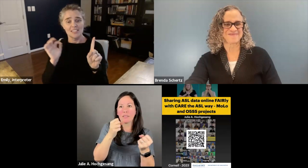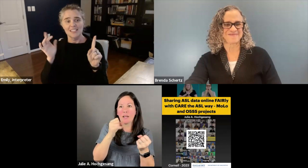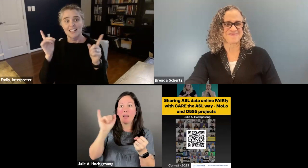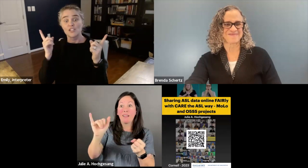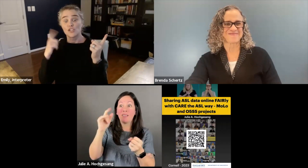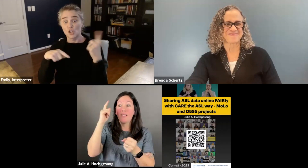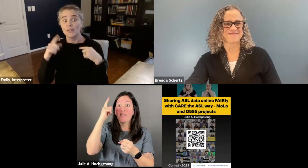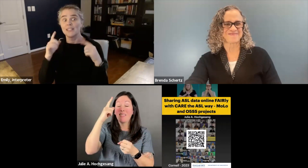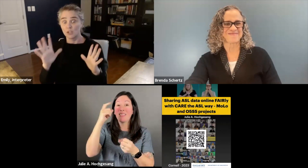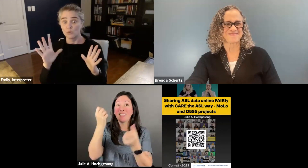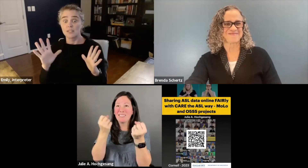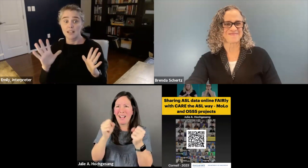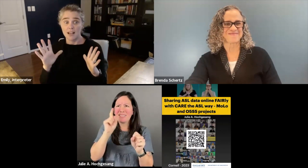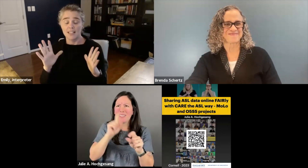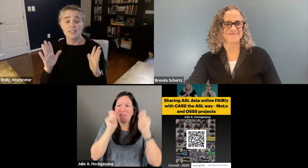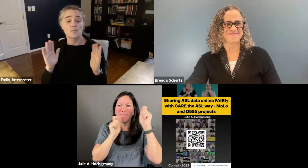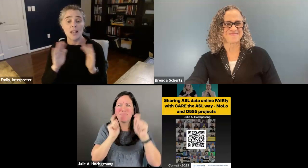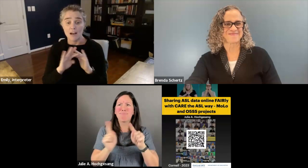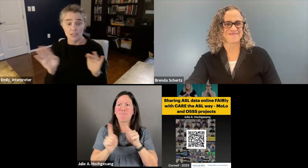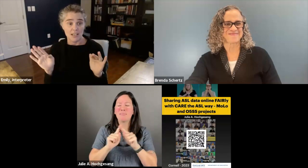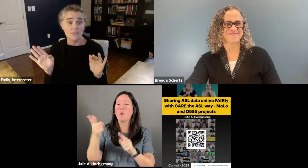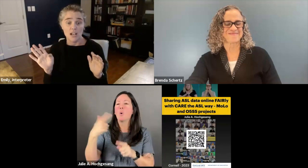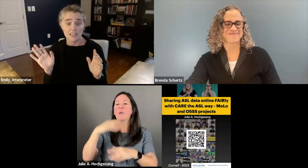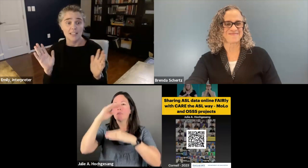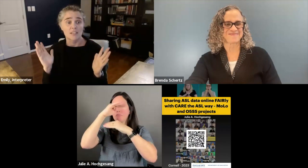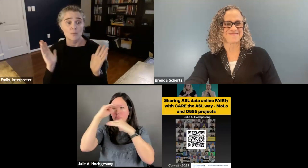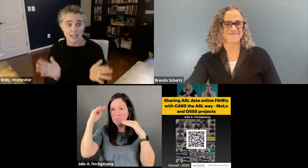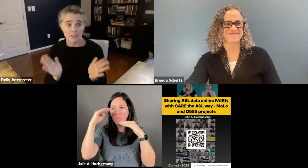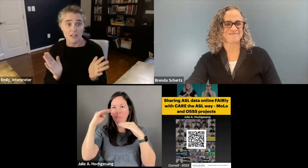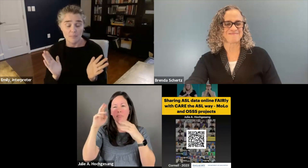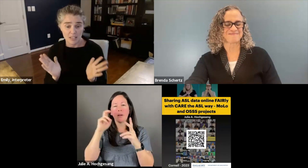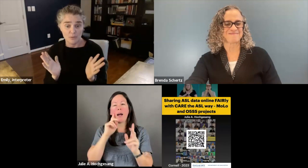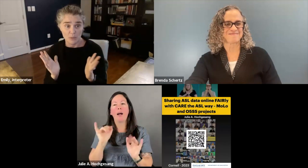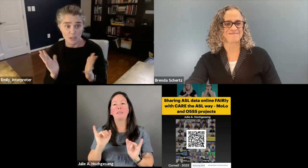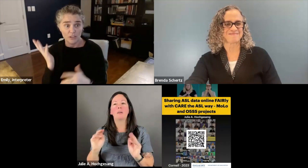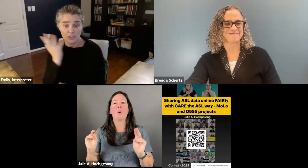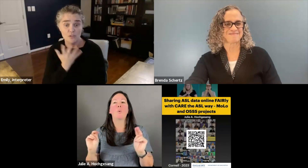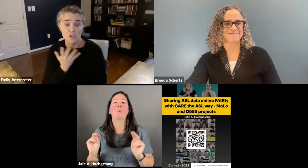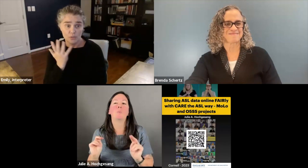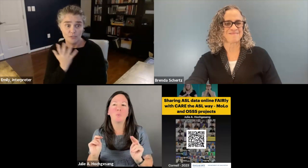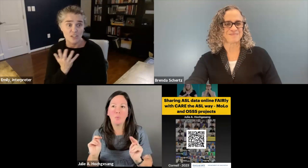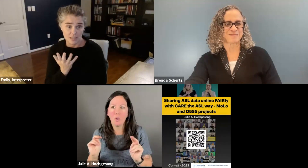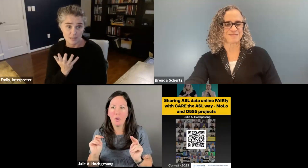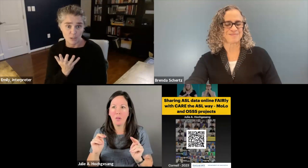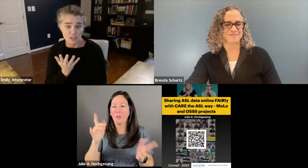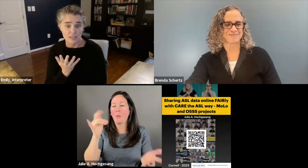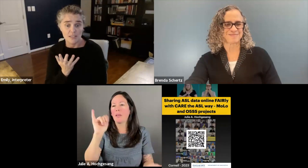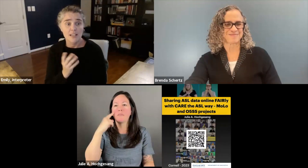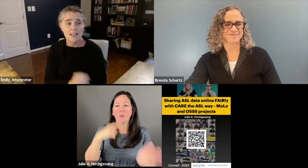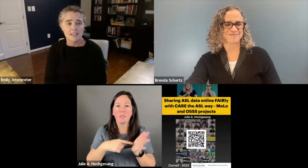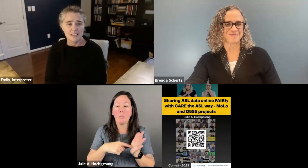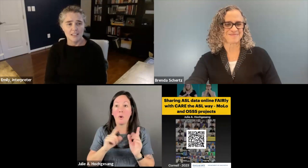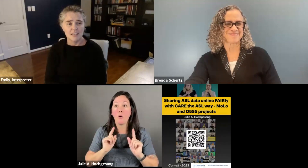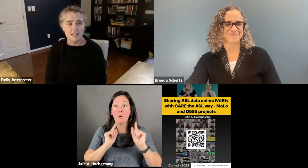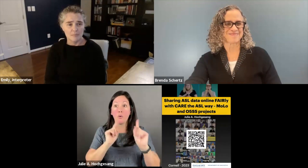designed to show individual signs outside of context without non-manual markers so no facial expressions the um